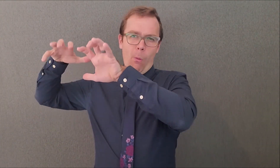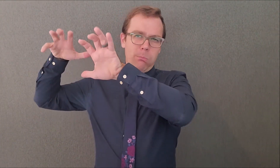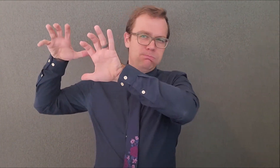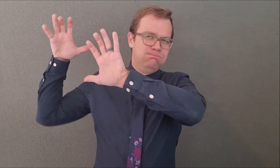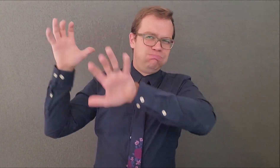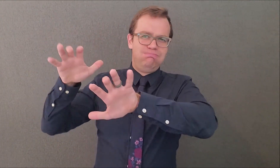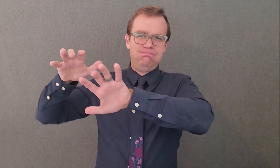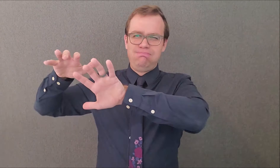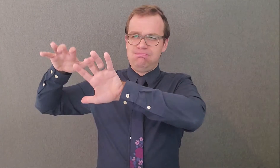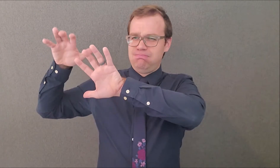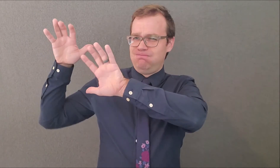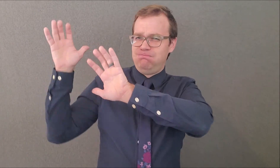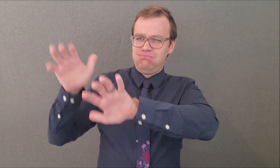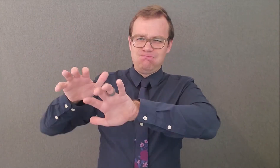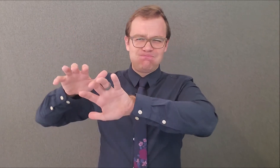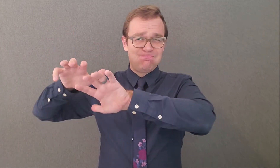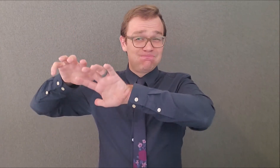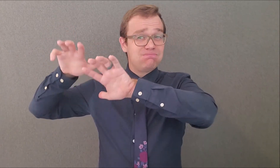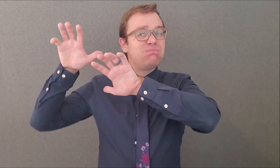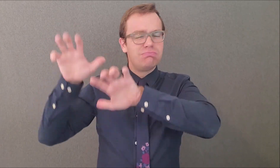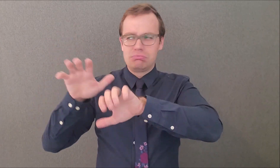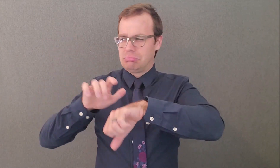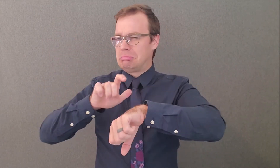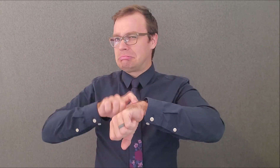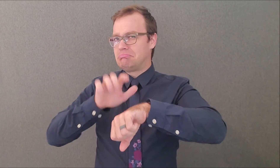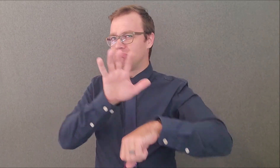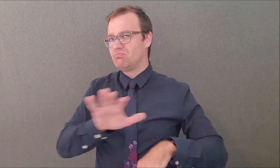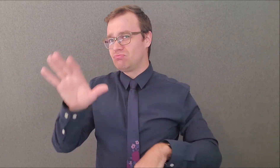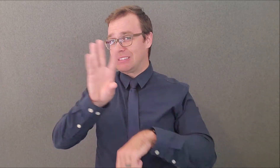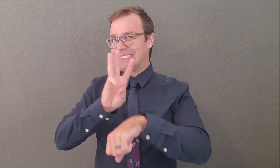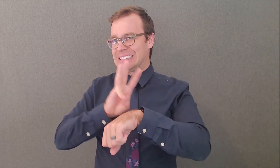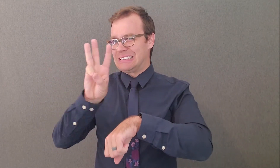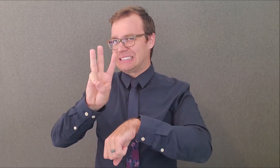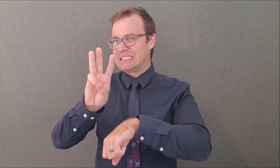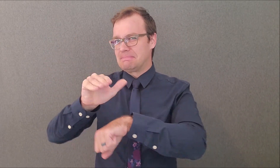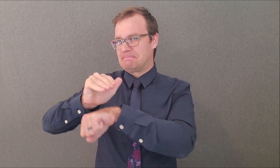and began to dump heavy rain on the region at approximately six p.m.